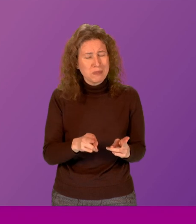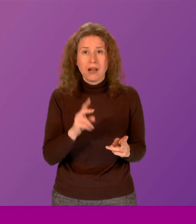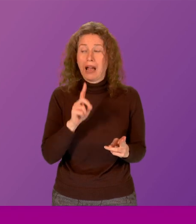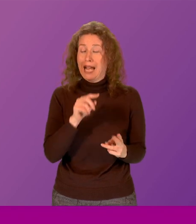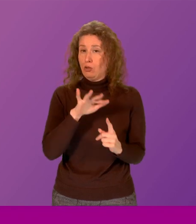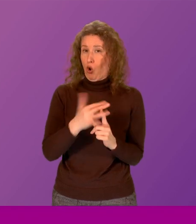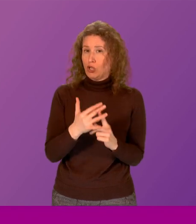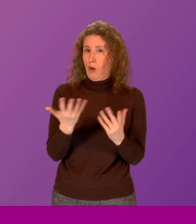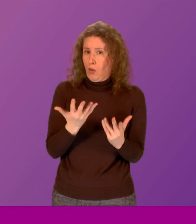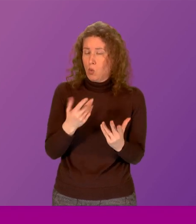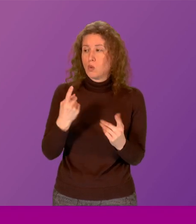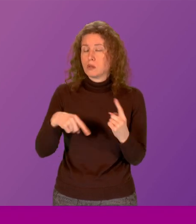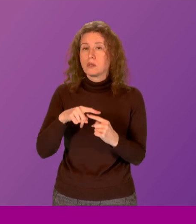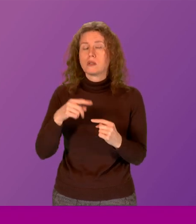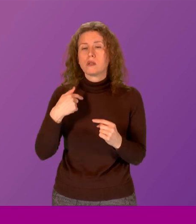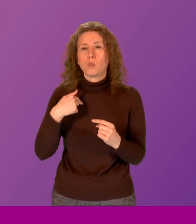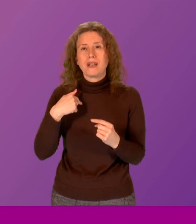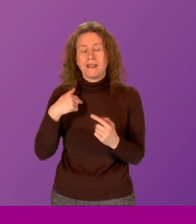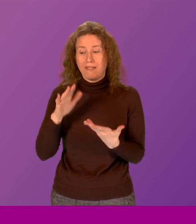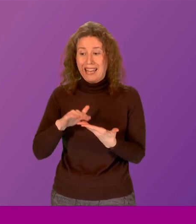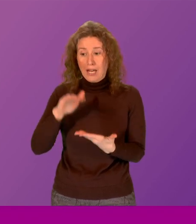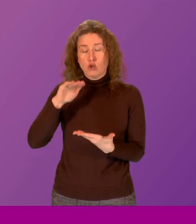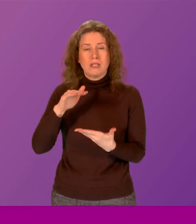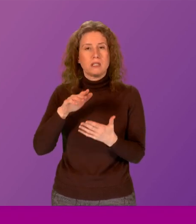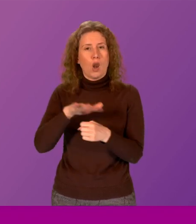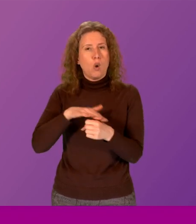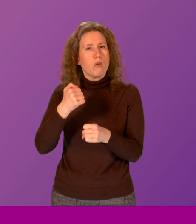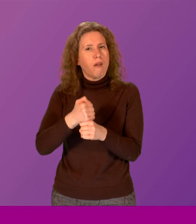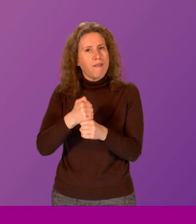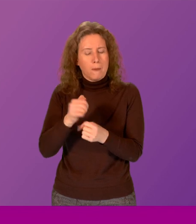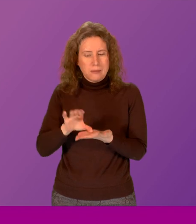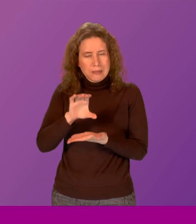of the issue is that we have increased the local government settlement for 2024-25,